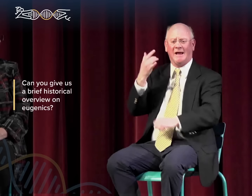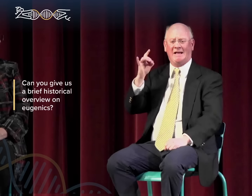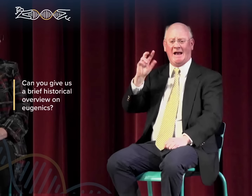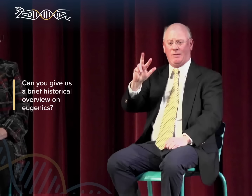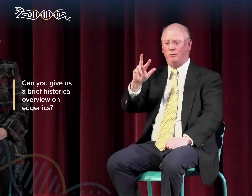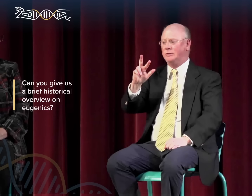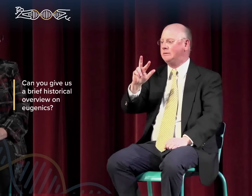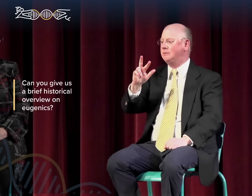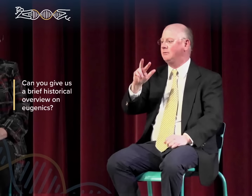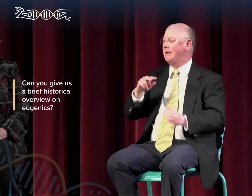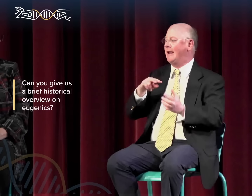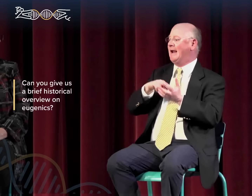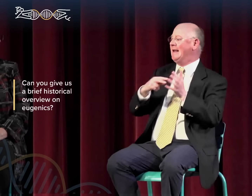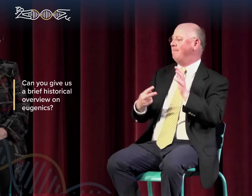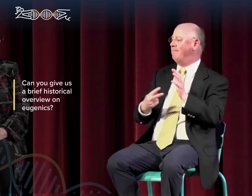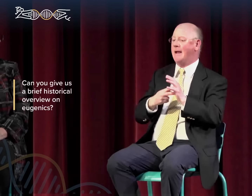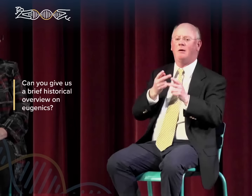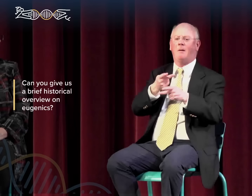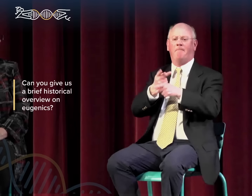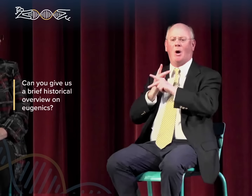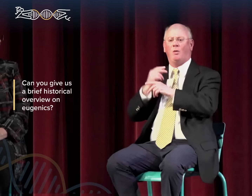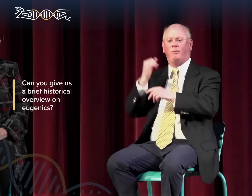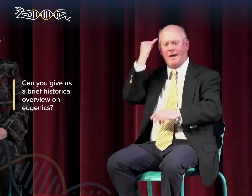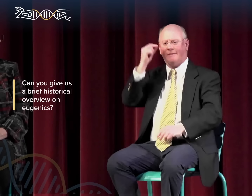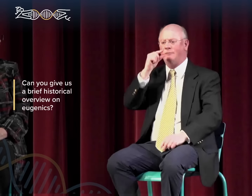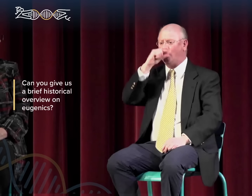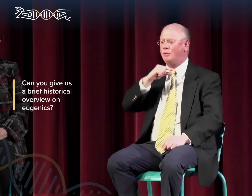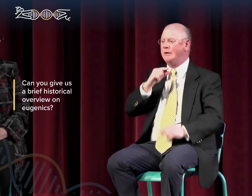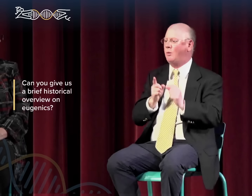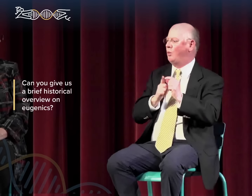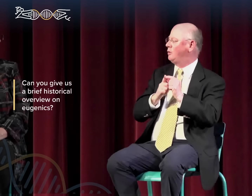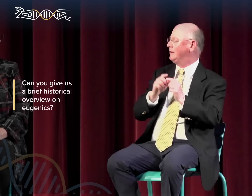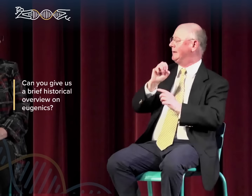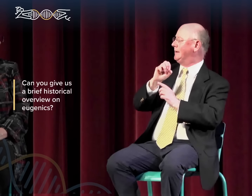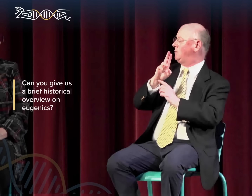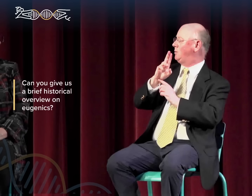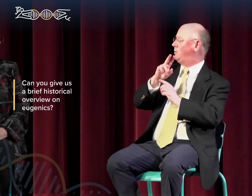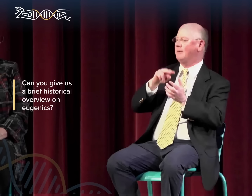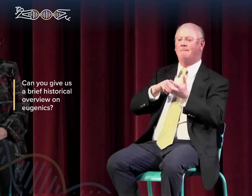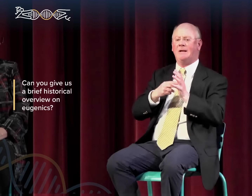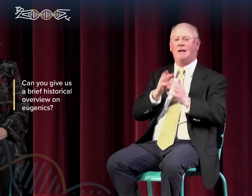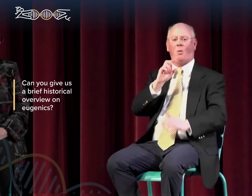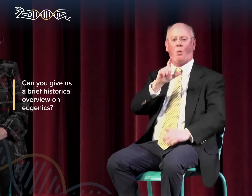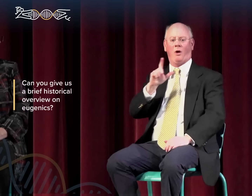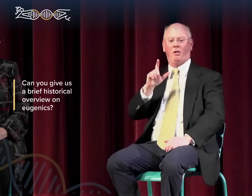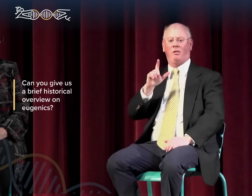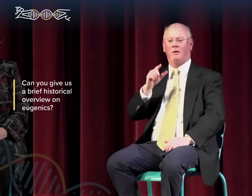So, he came up with this term, coined the term in 1983, coming from Greek